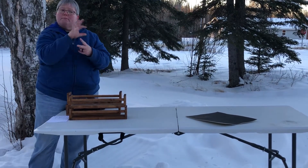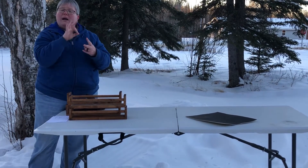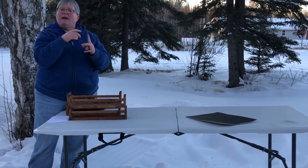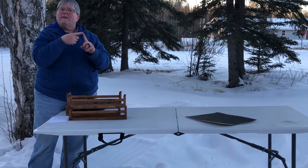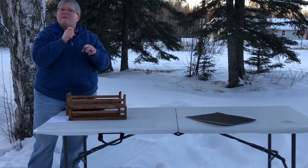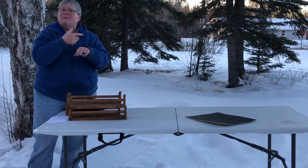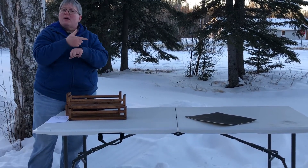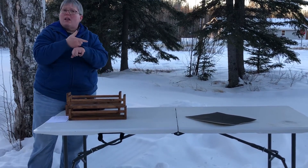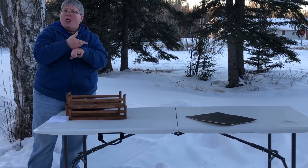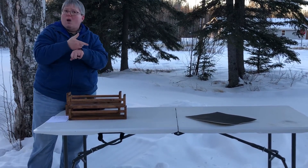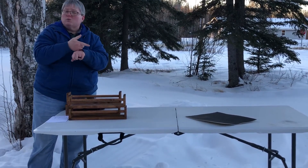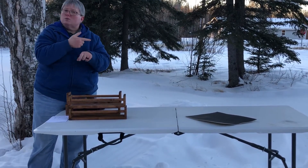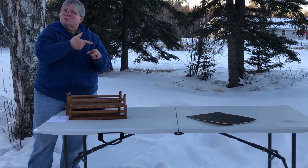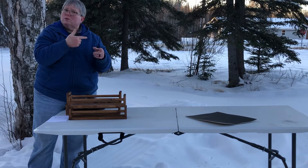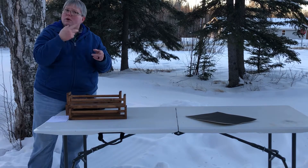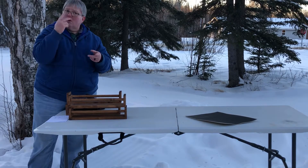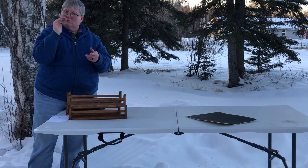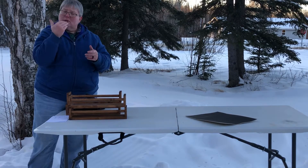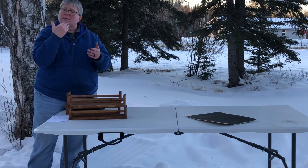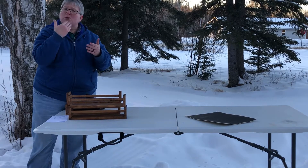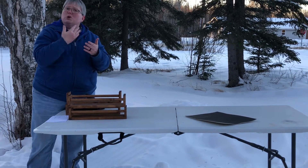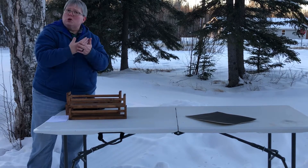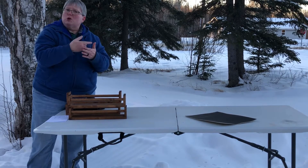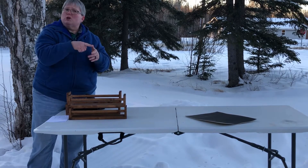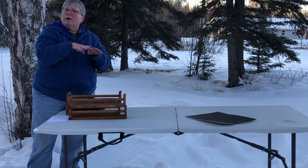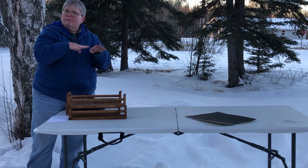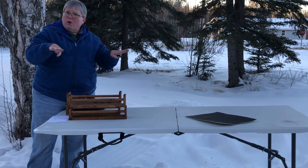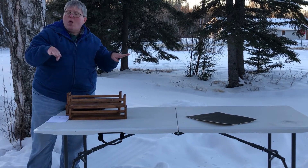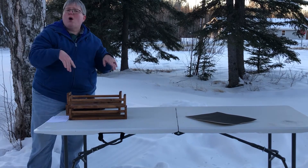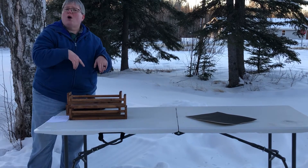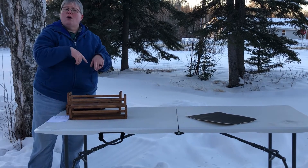We had picked out a floor from Lowe's that seemed to be a good quality floor.